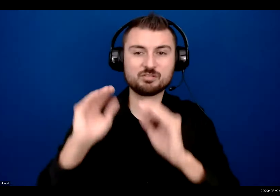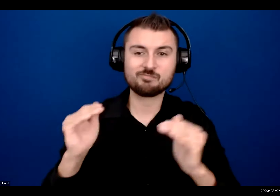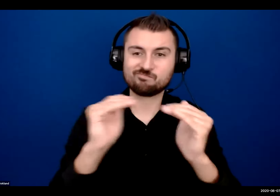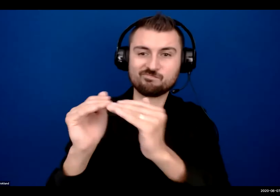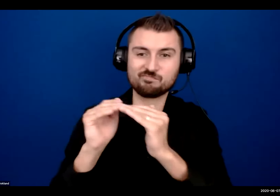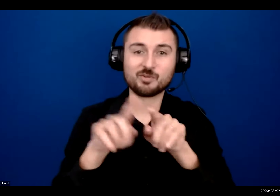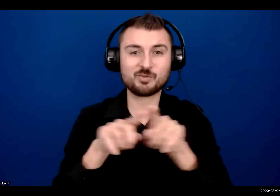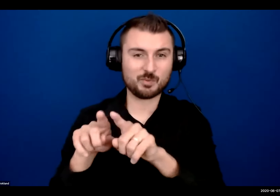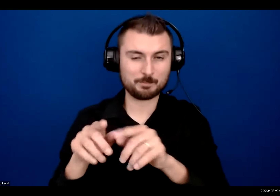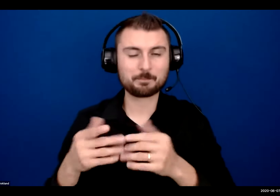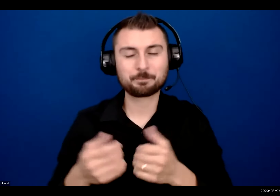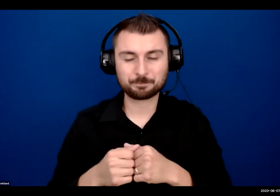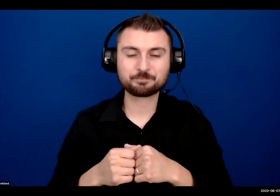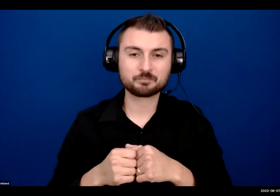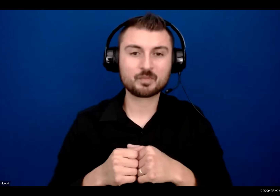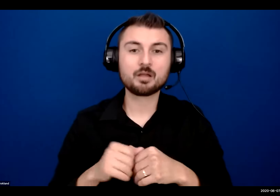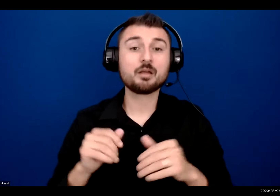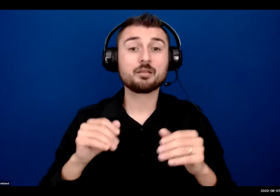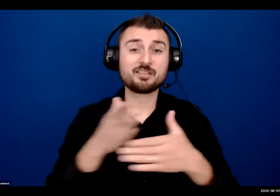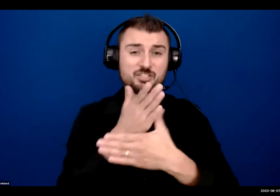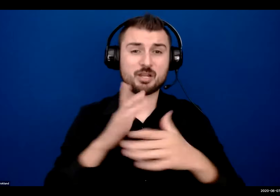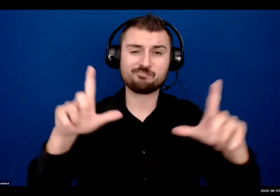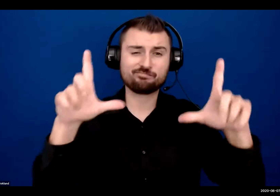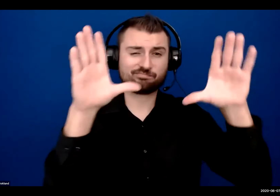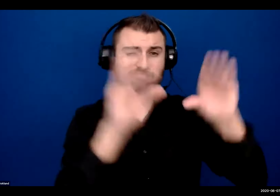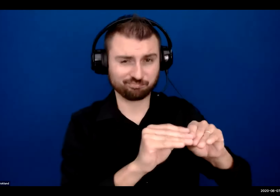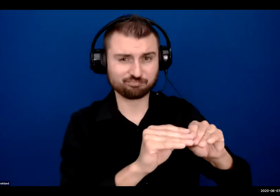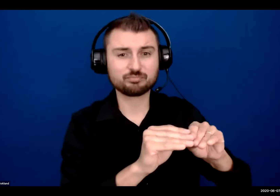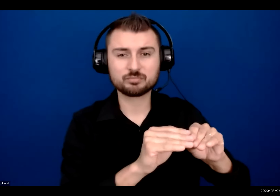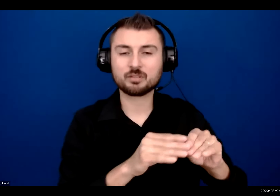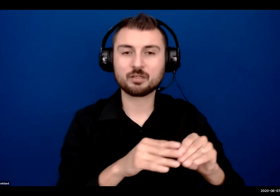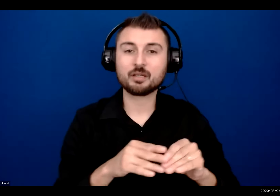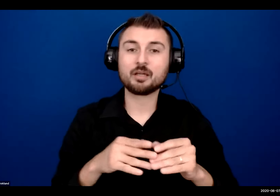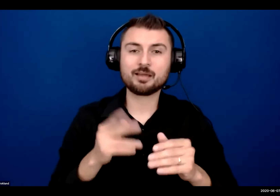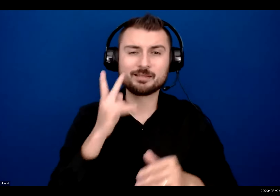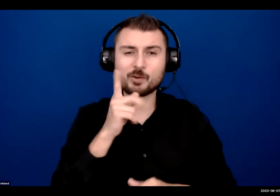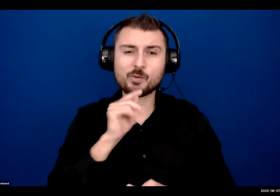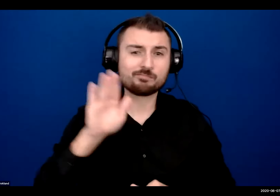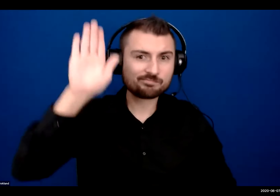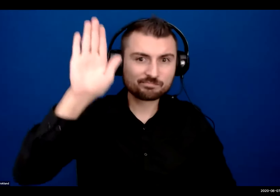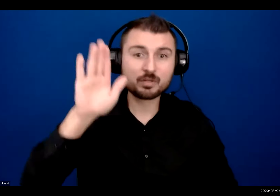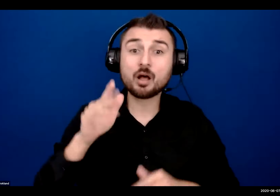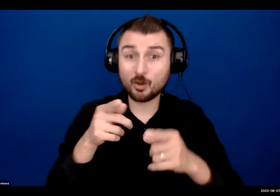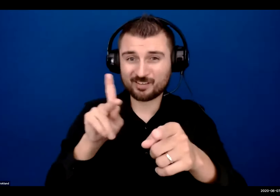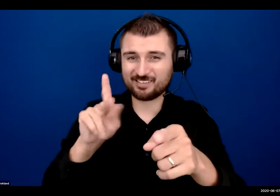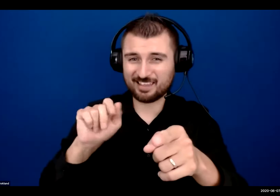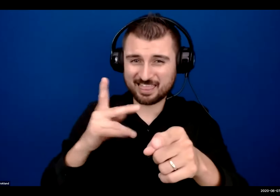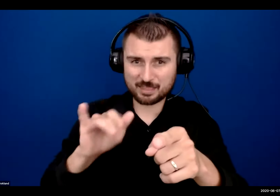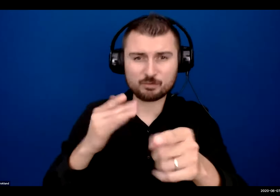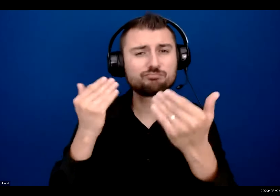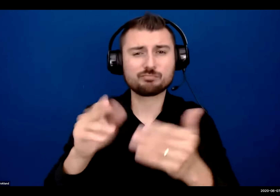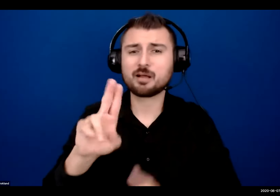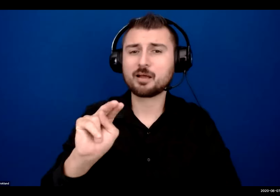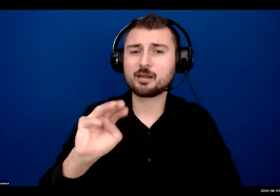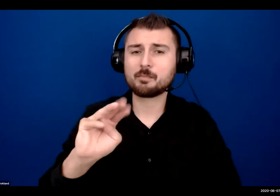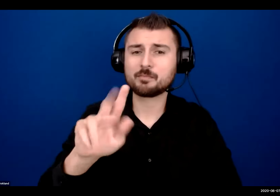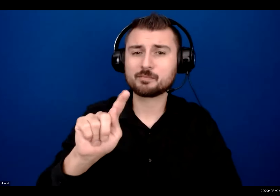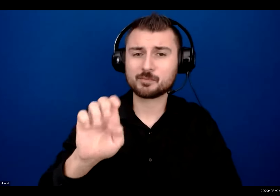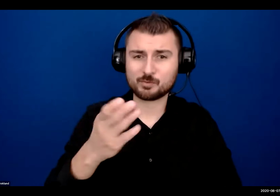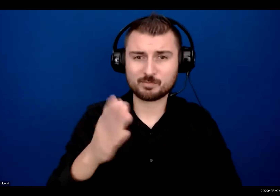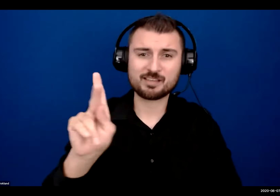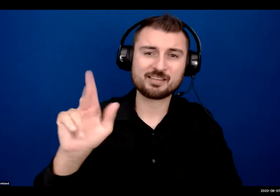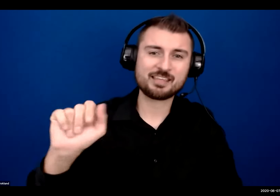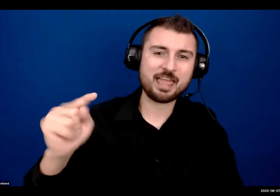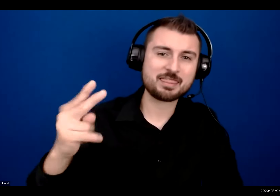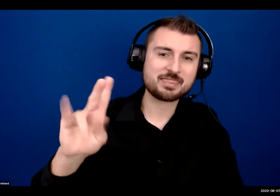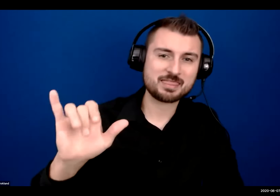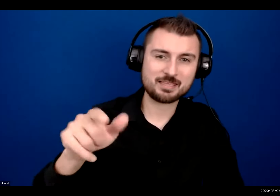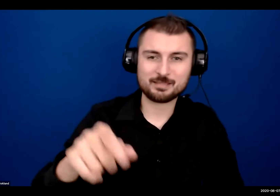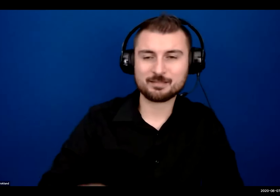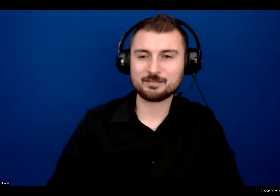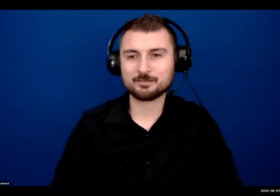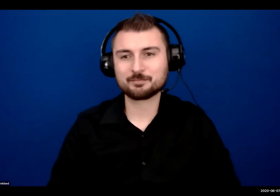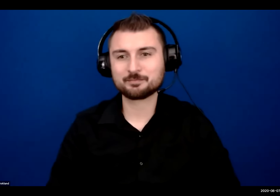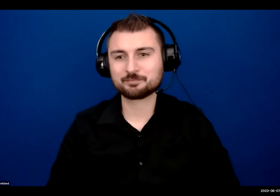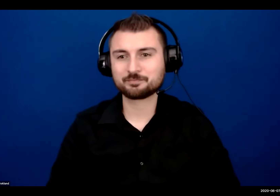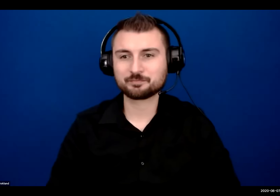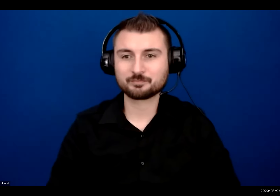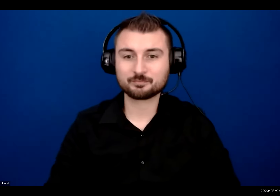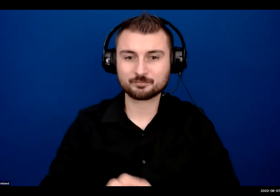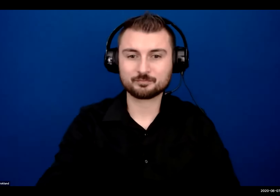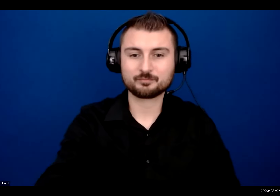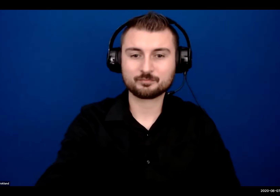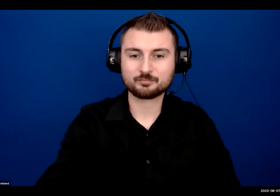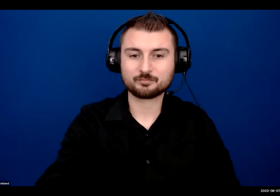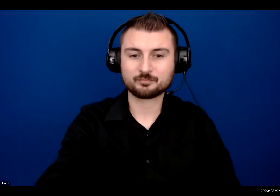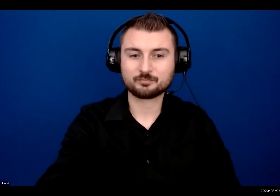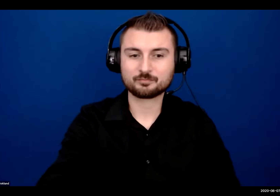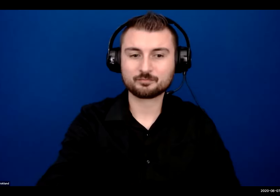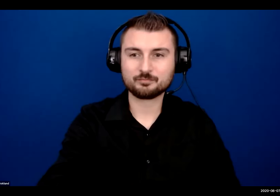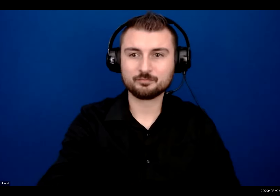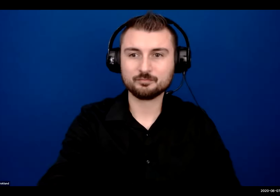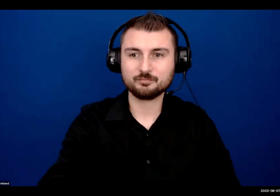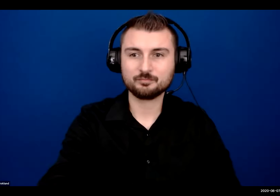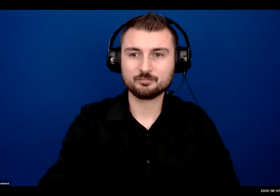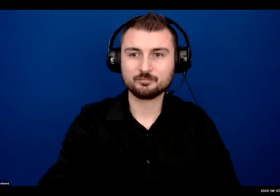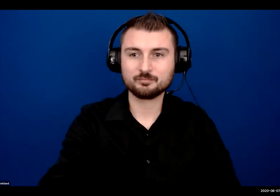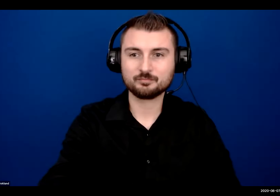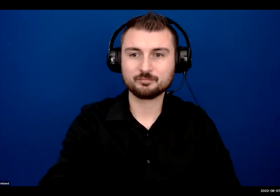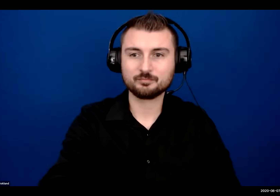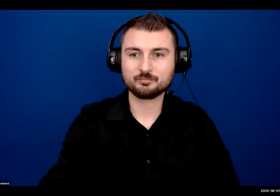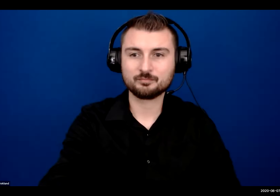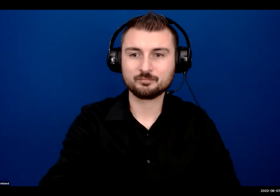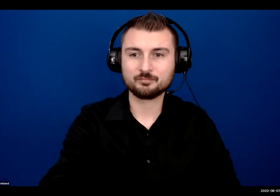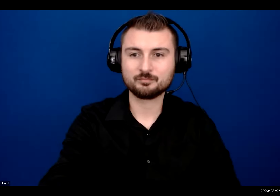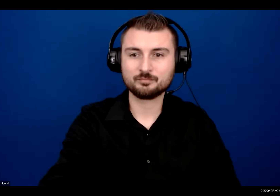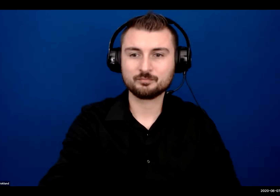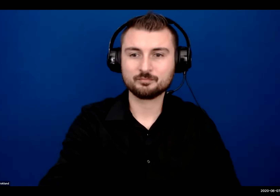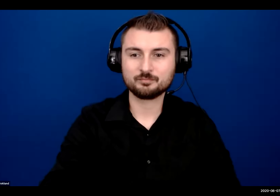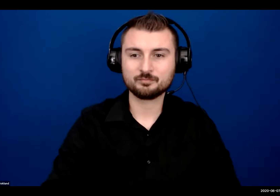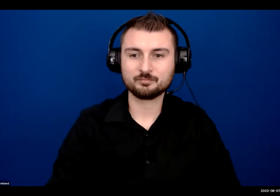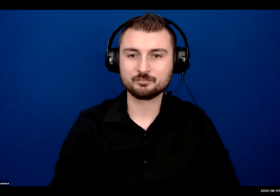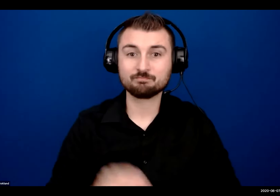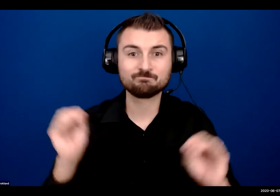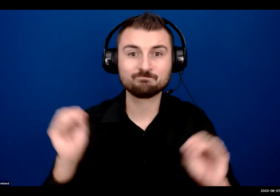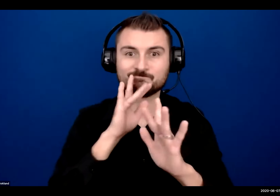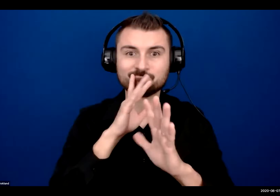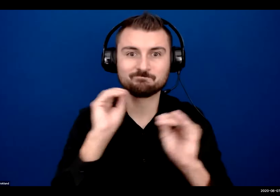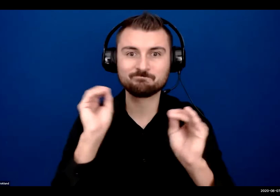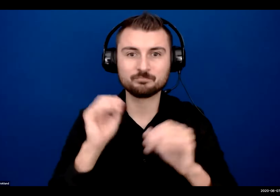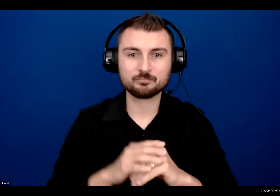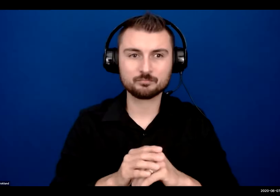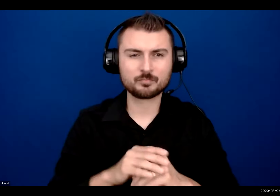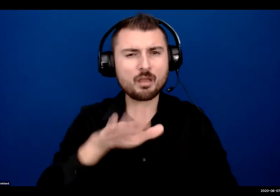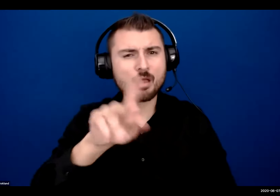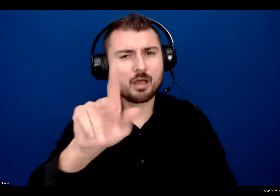And again as in the an earlier morning session we're planning to collect all of your ideas and approaches and make them available from your colleagues as well to view.